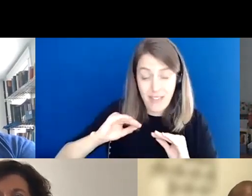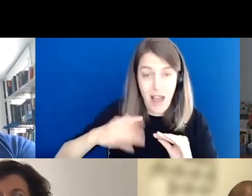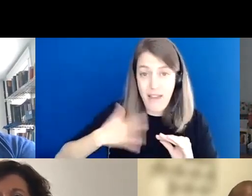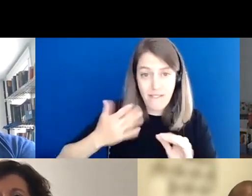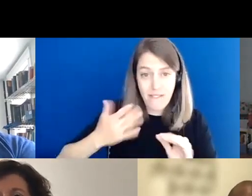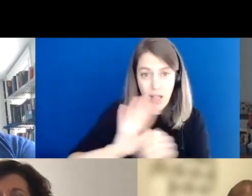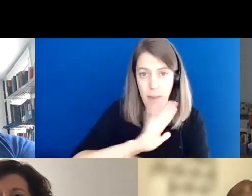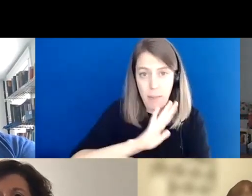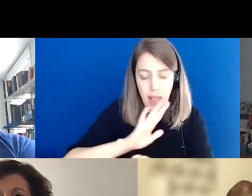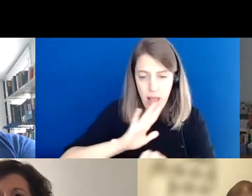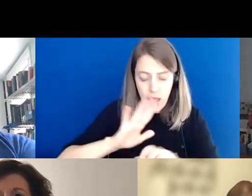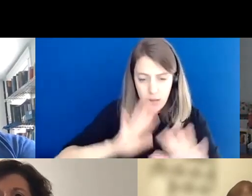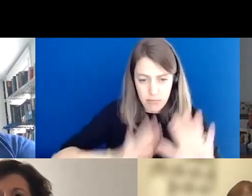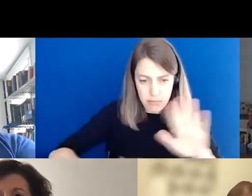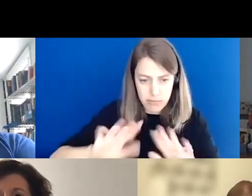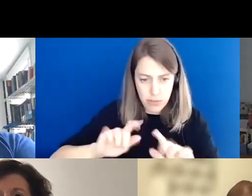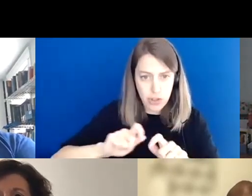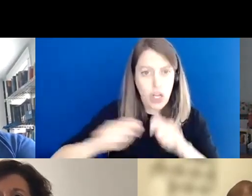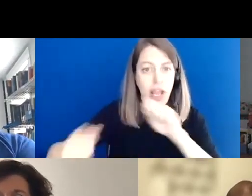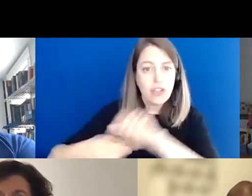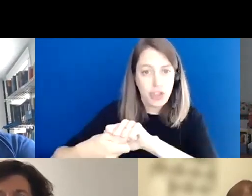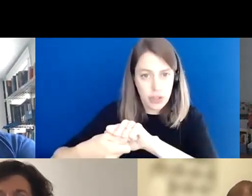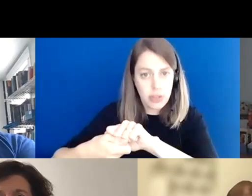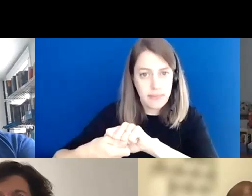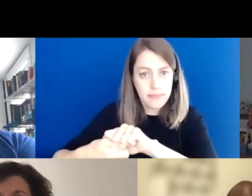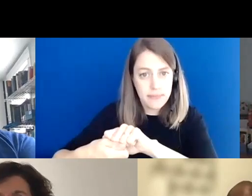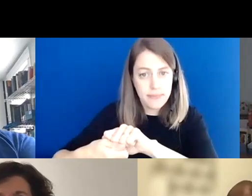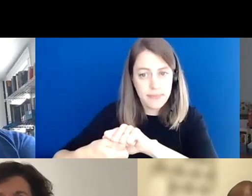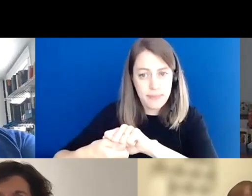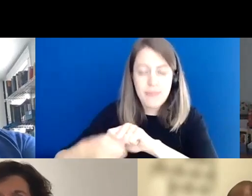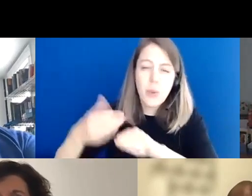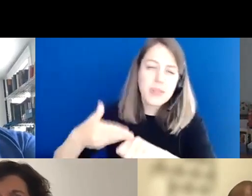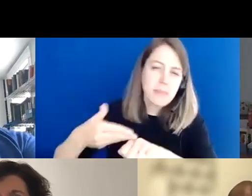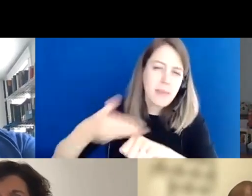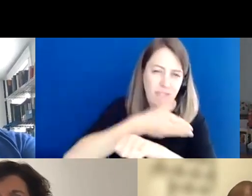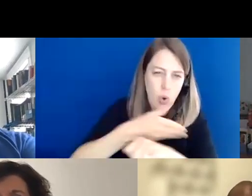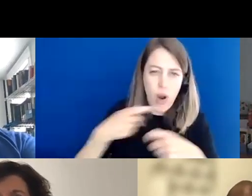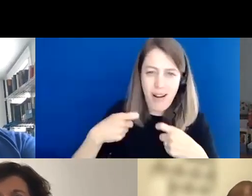It was before the time of electric shock being widely used.